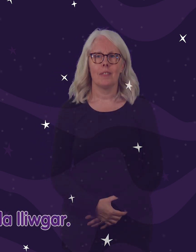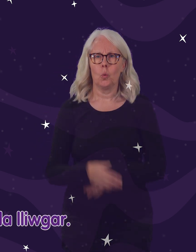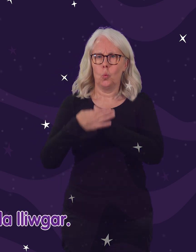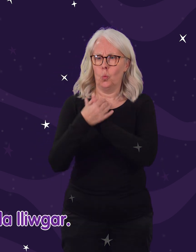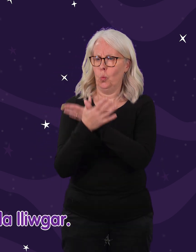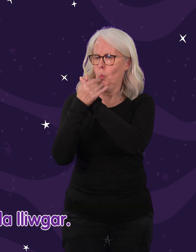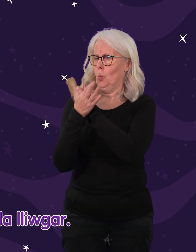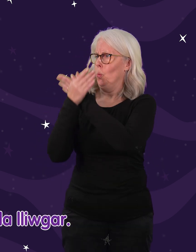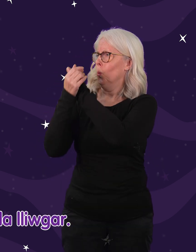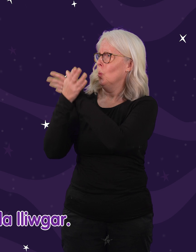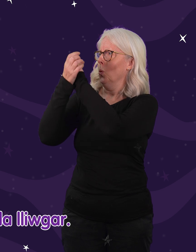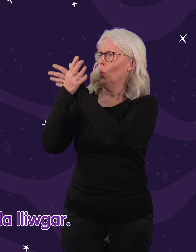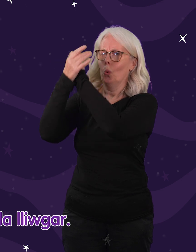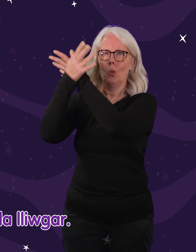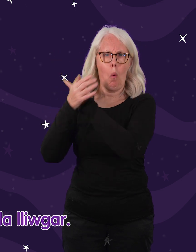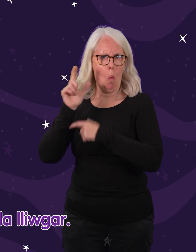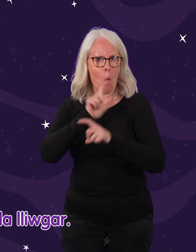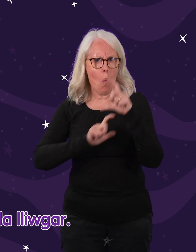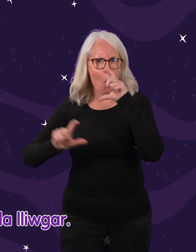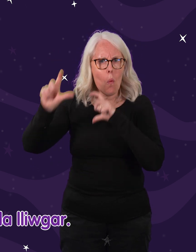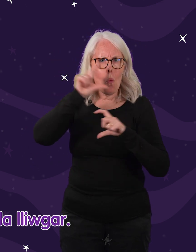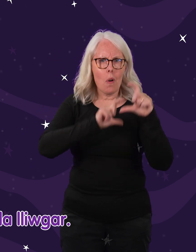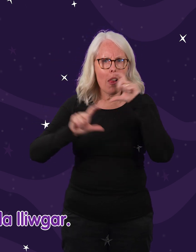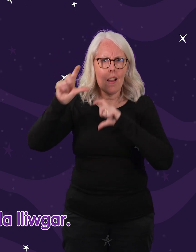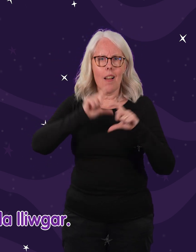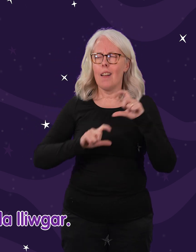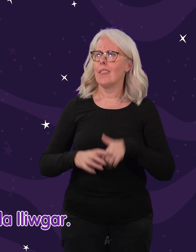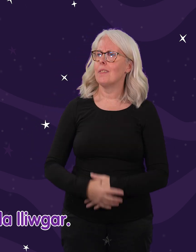And there's a colourful butterfly.